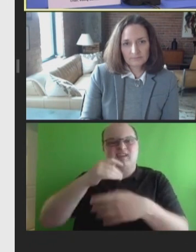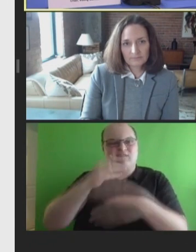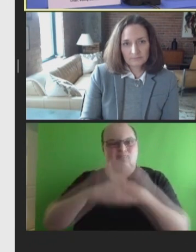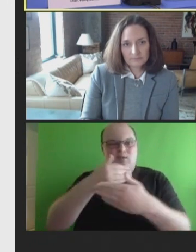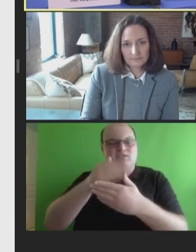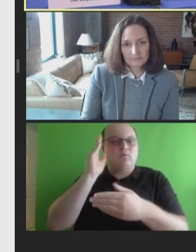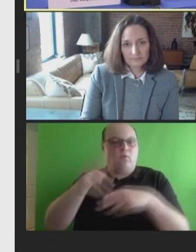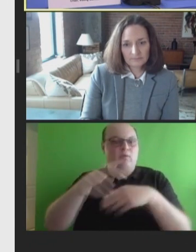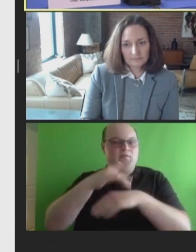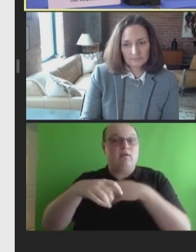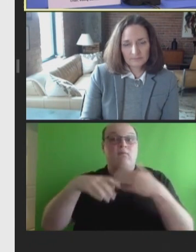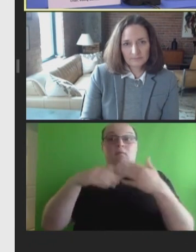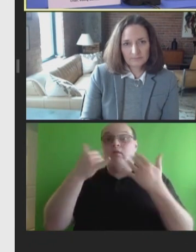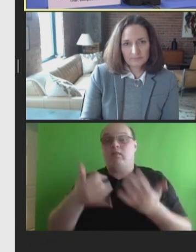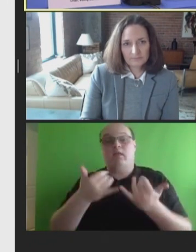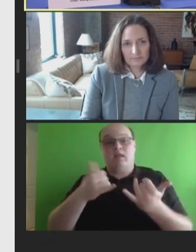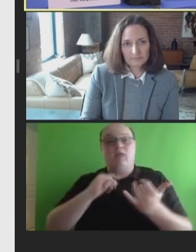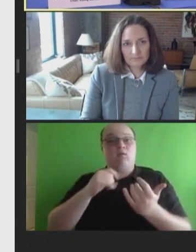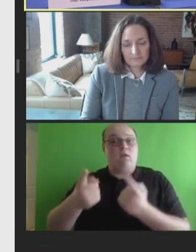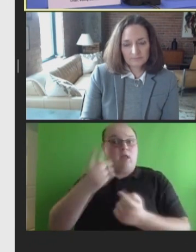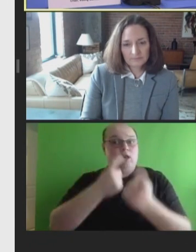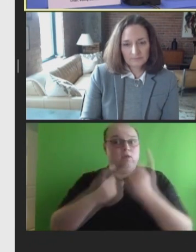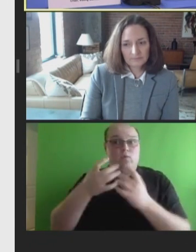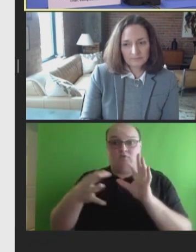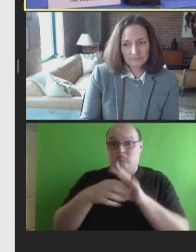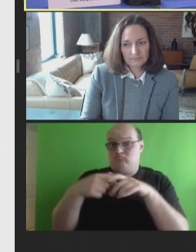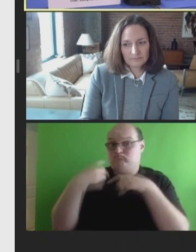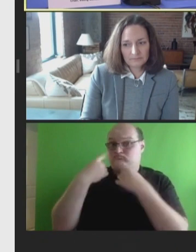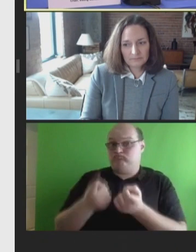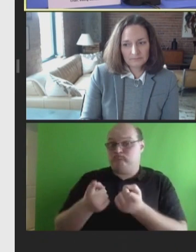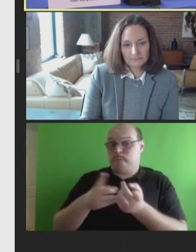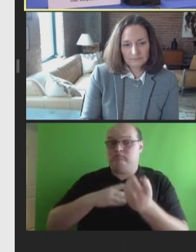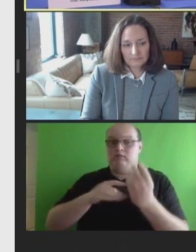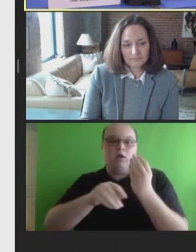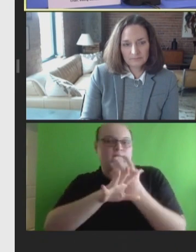That said, are there any questions or comments from the members of